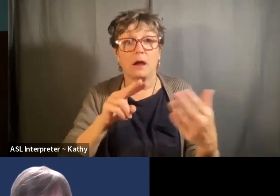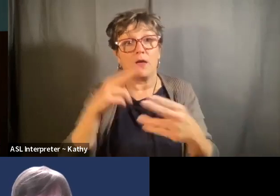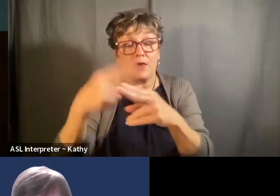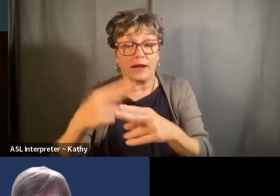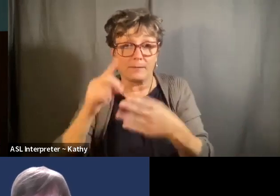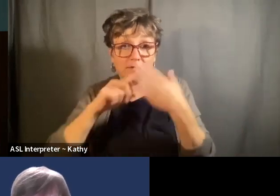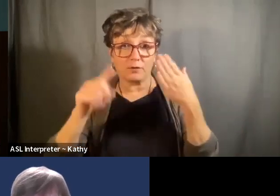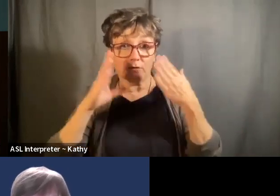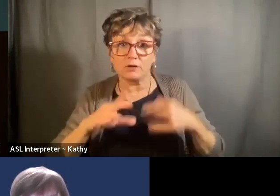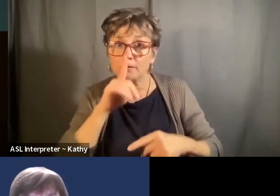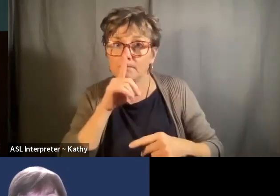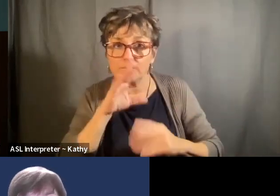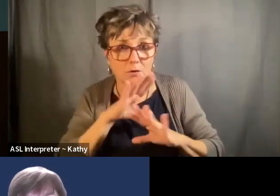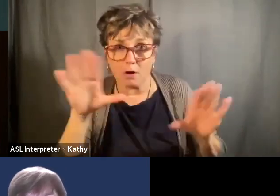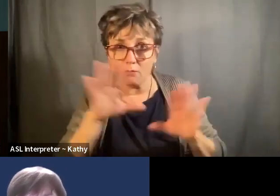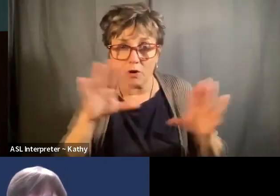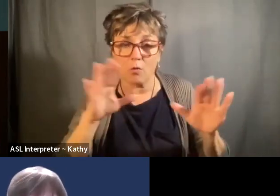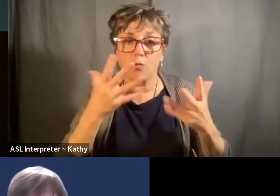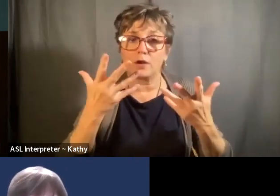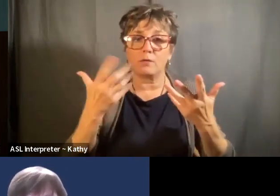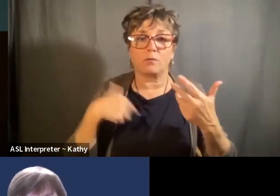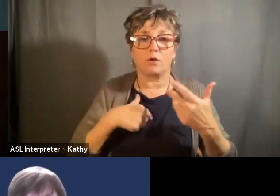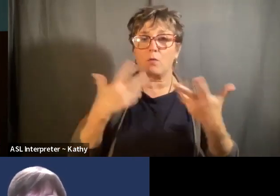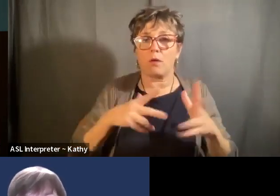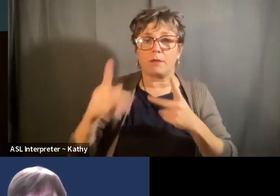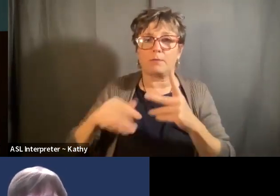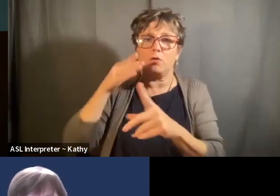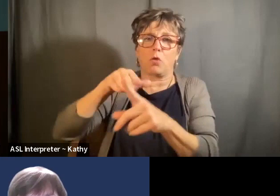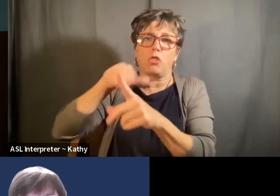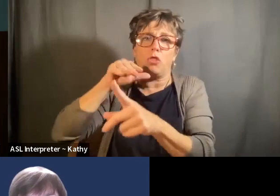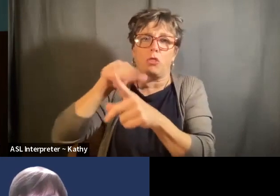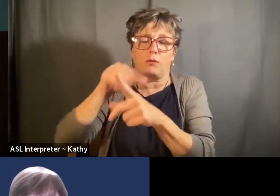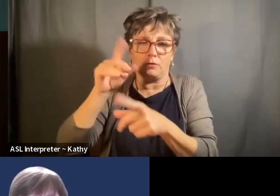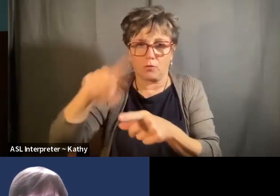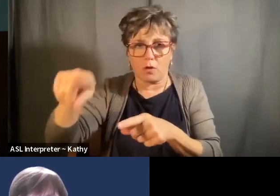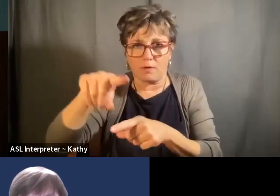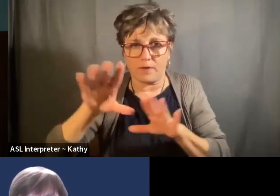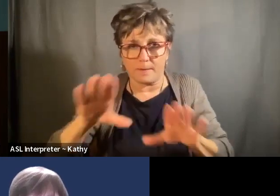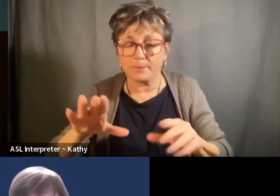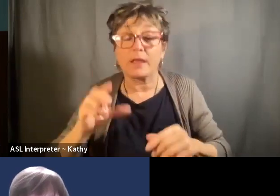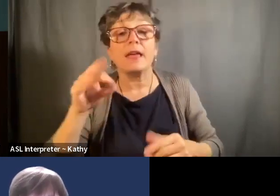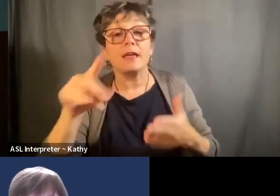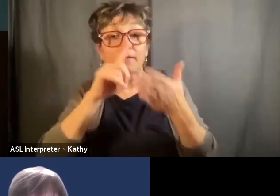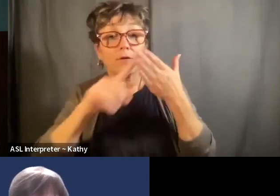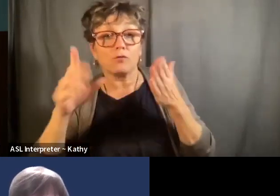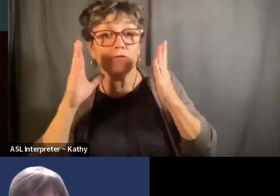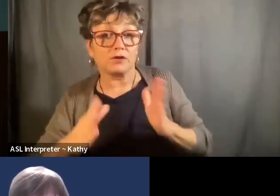because we don't want them to be hounded. If a researcher requests that we contact a participant